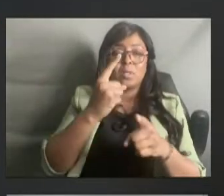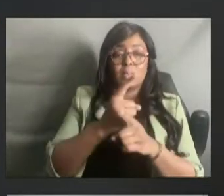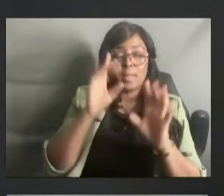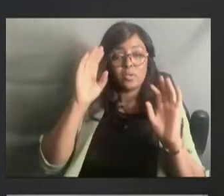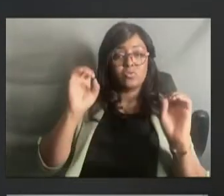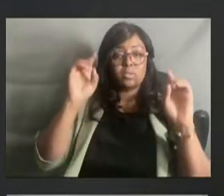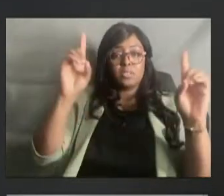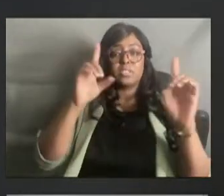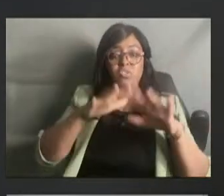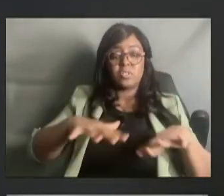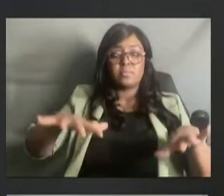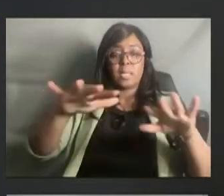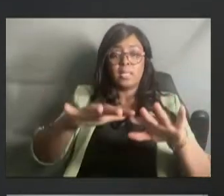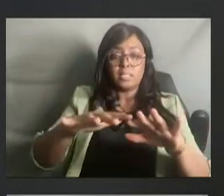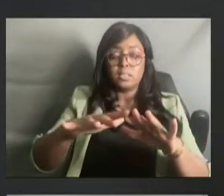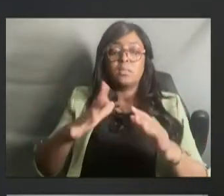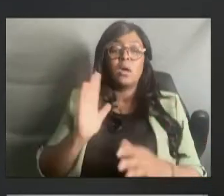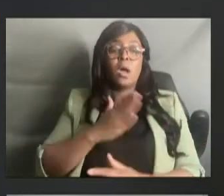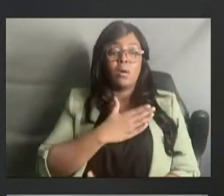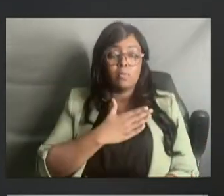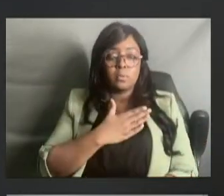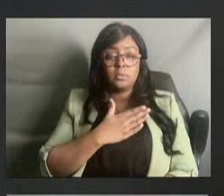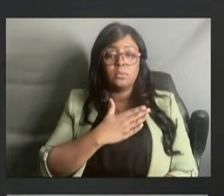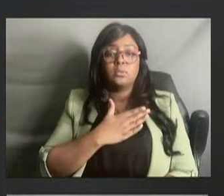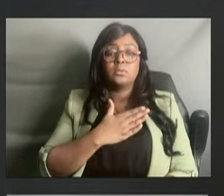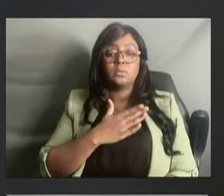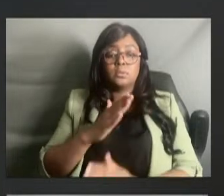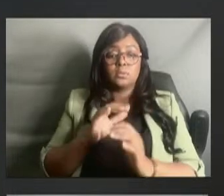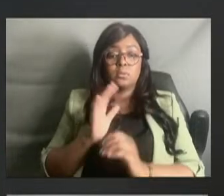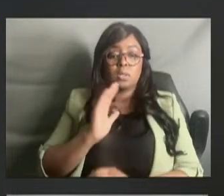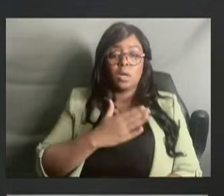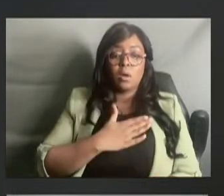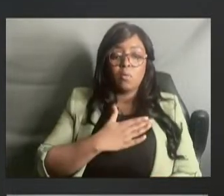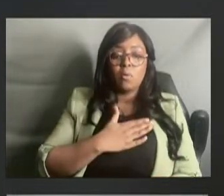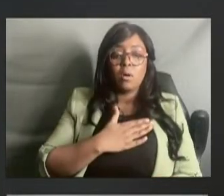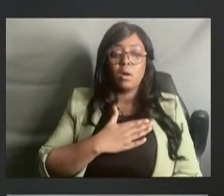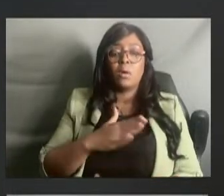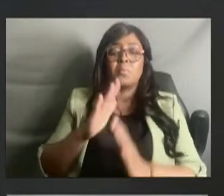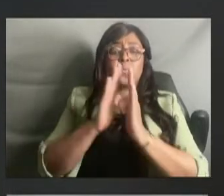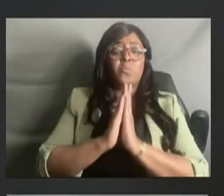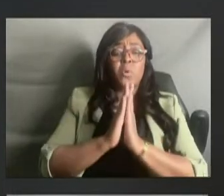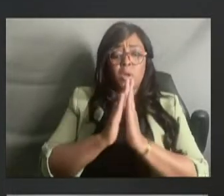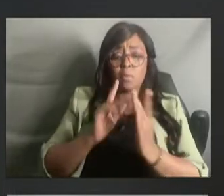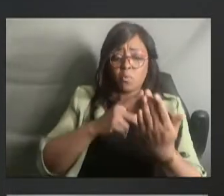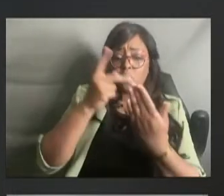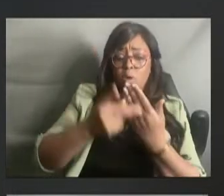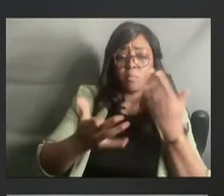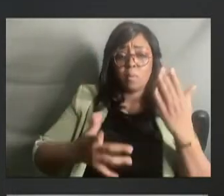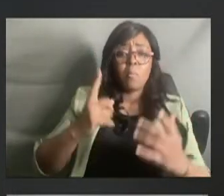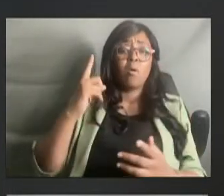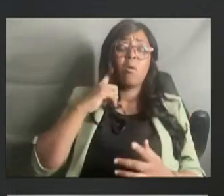serving students not in the